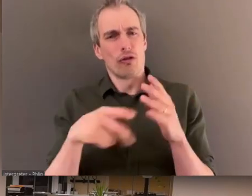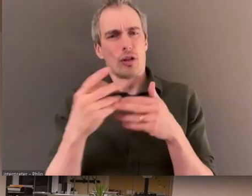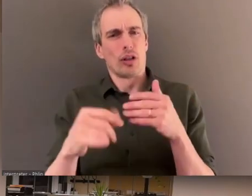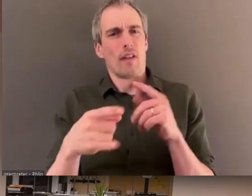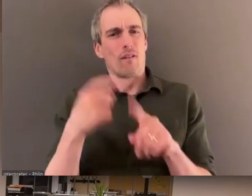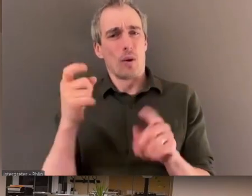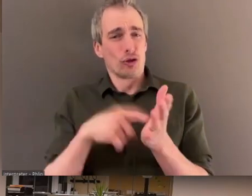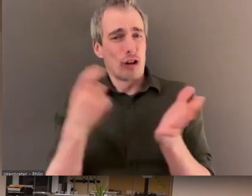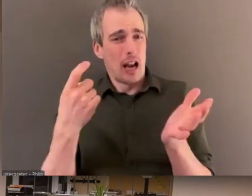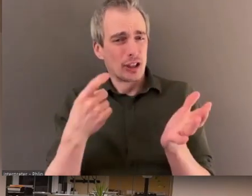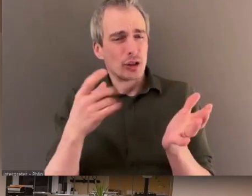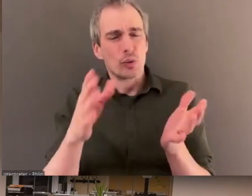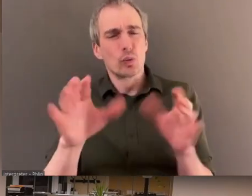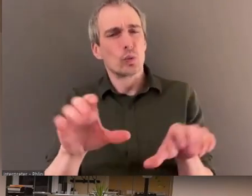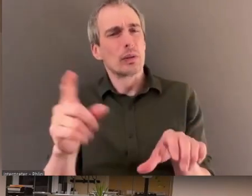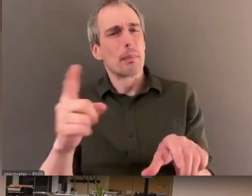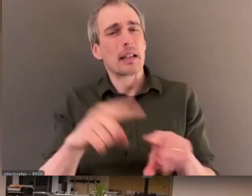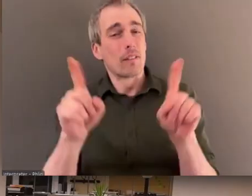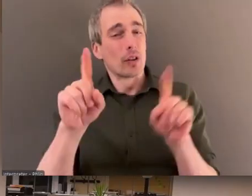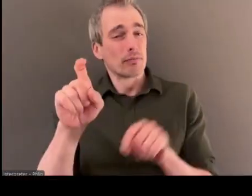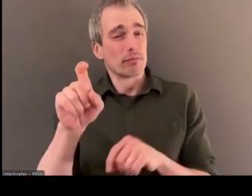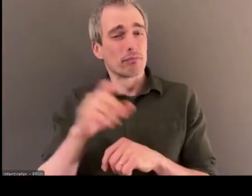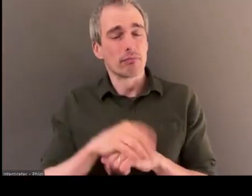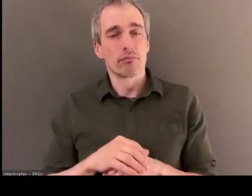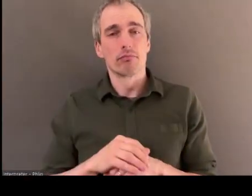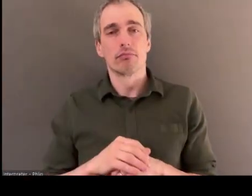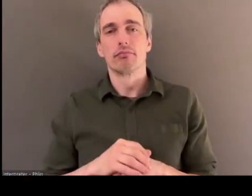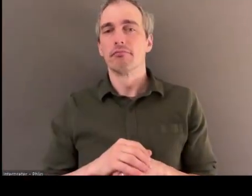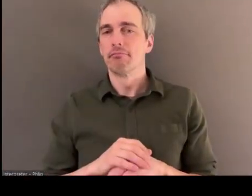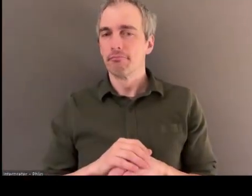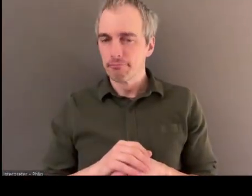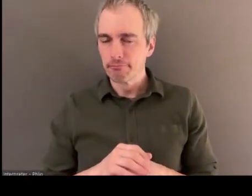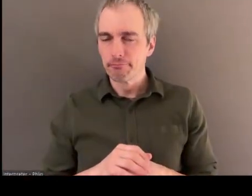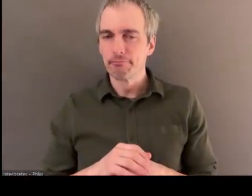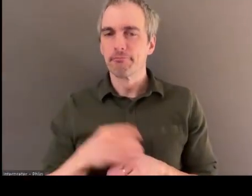Yeah, I've redesigned this project maybe about three or four times.